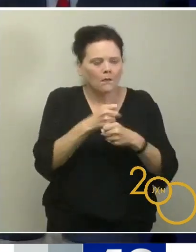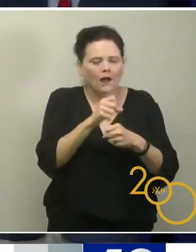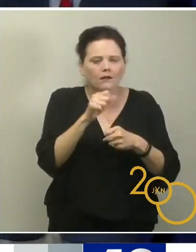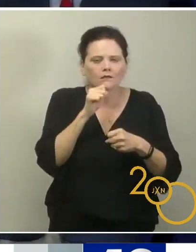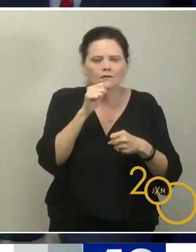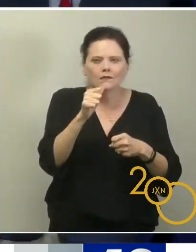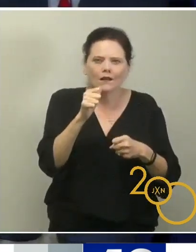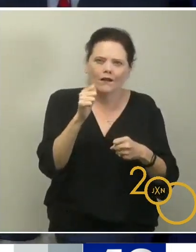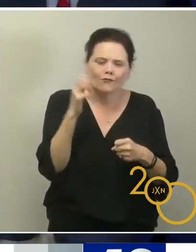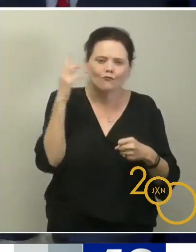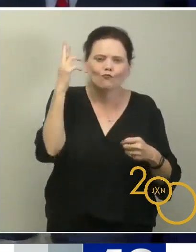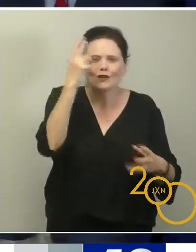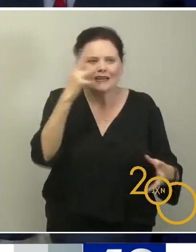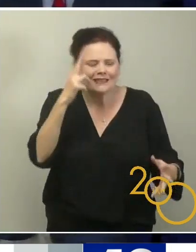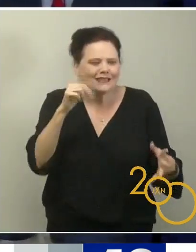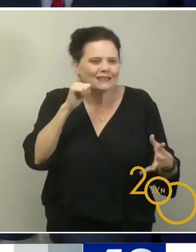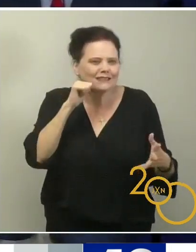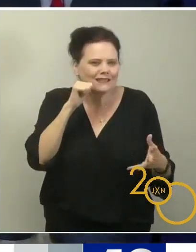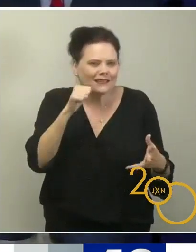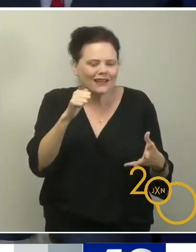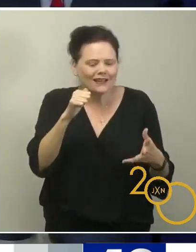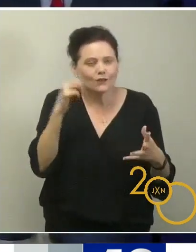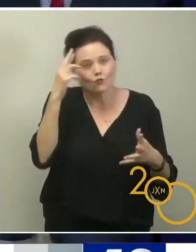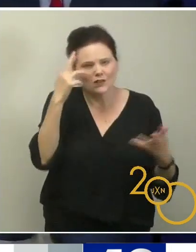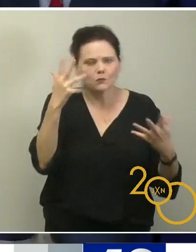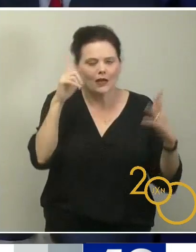RESIDENTS OF THE CITY OF JACKSON AS SOON AS IS HUMANLY